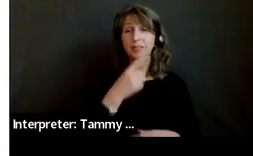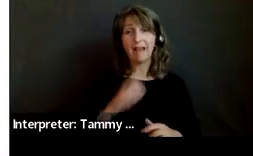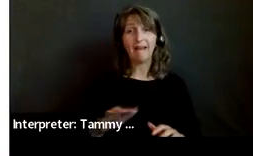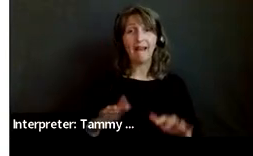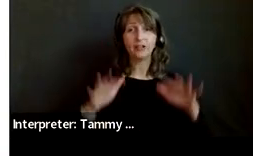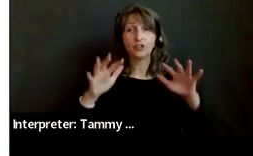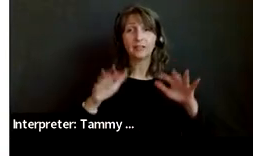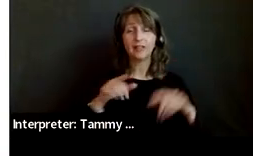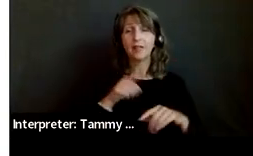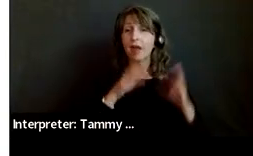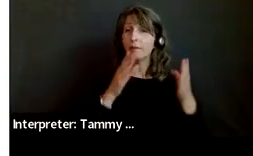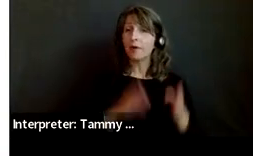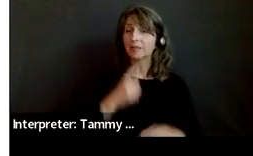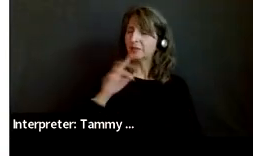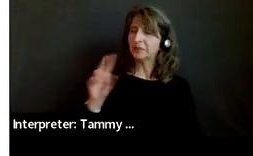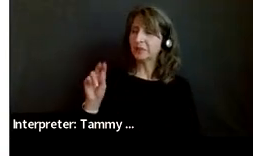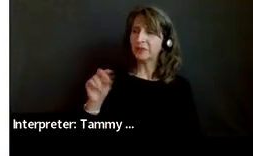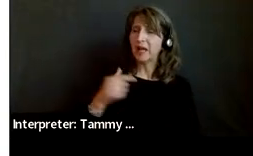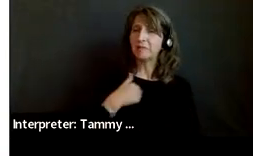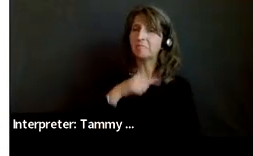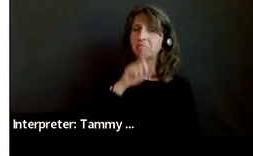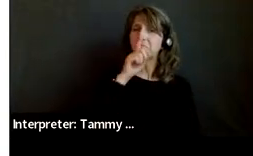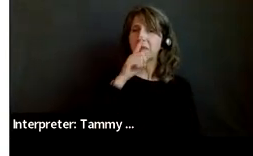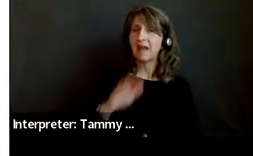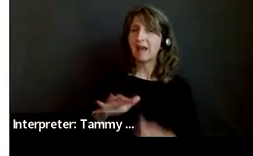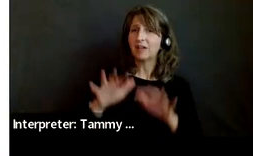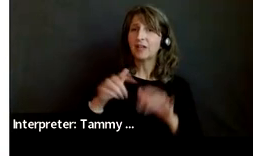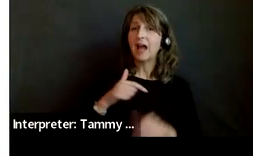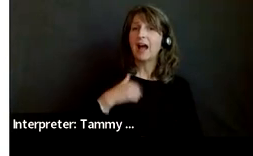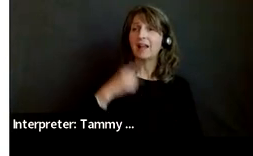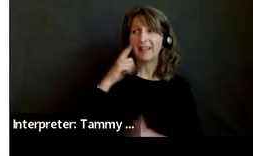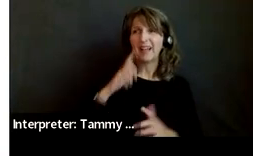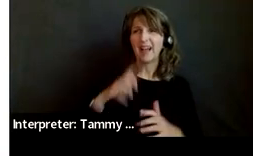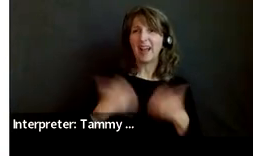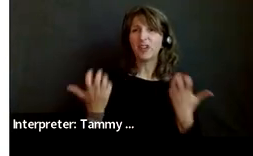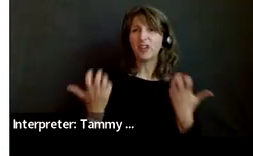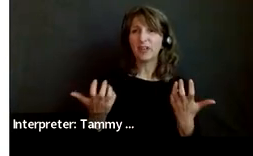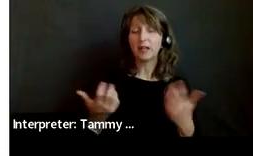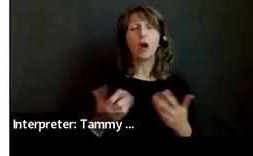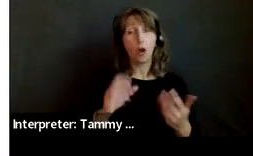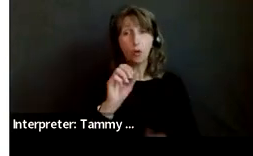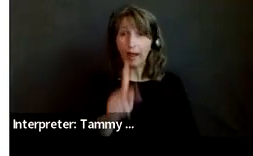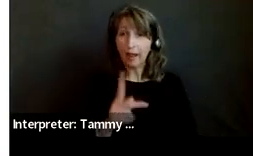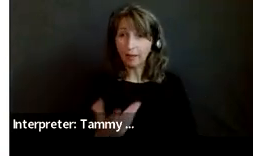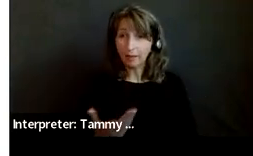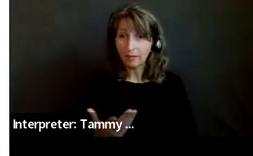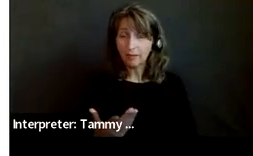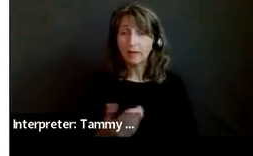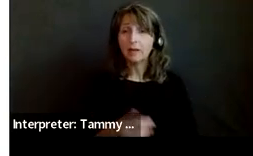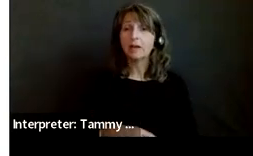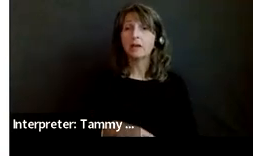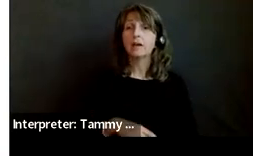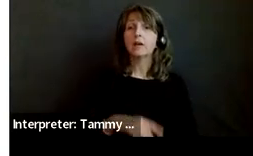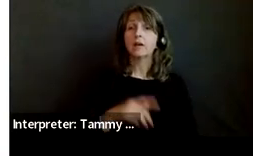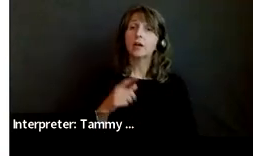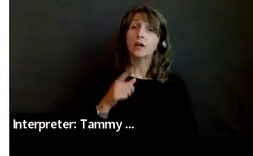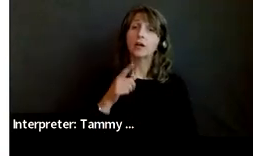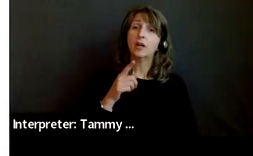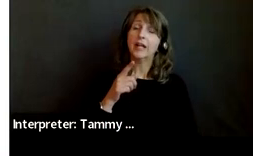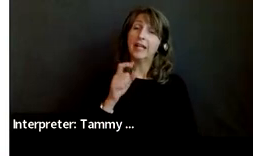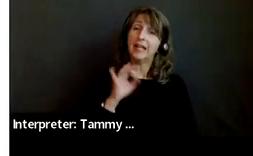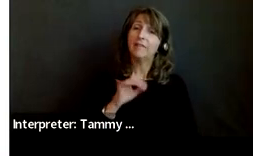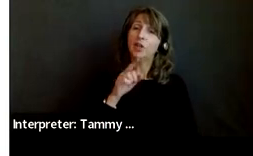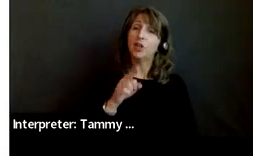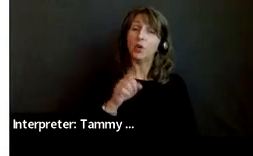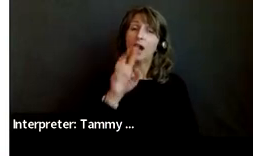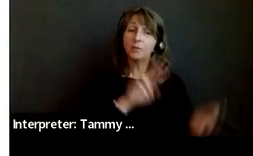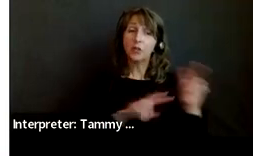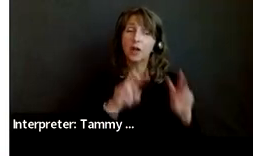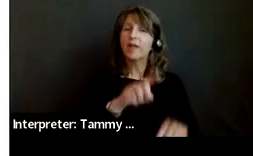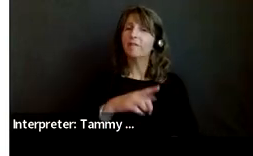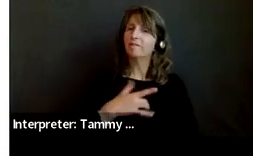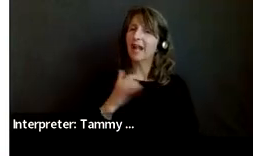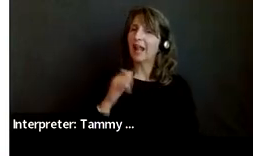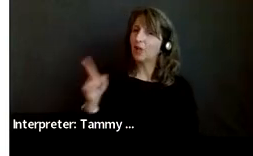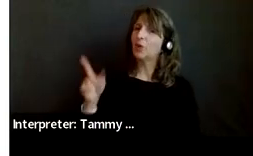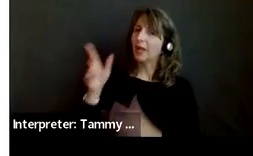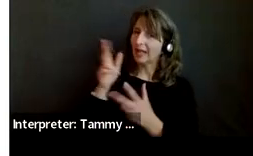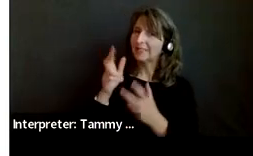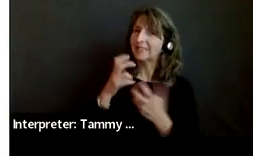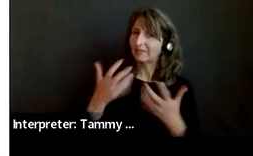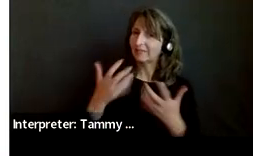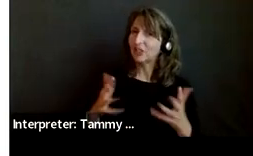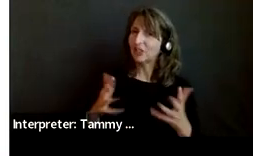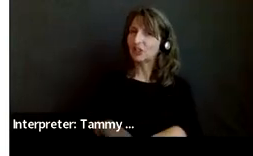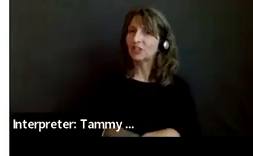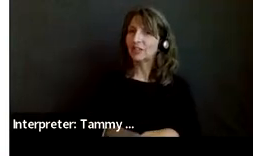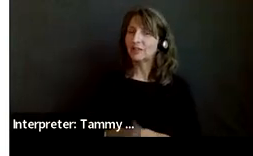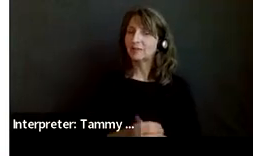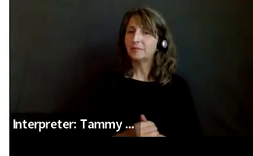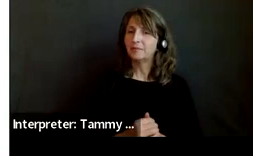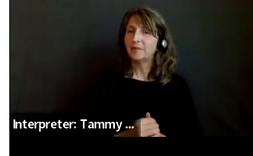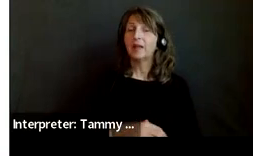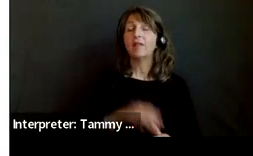I think I'm feeling angry. They're still going to feel heard because you've put this observation in and if they're having to think through, well, if it's not the emotion they said, what emotion am I actually feeling?